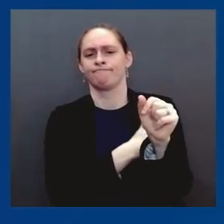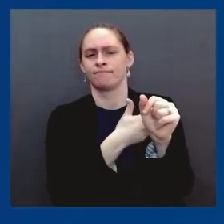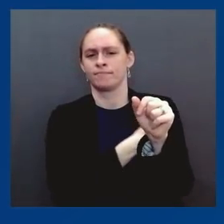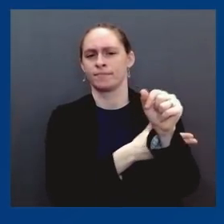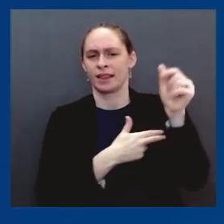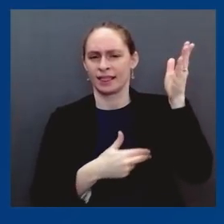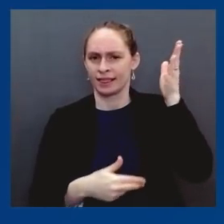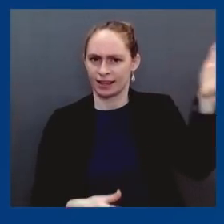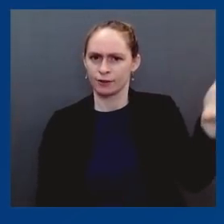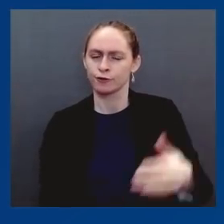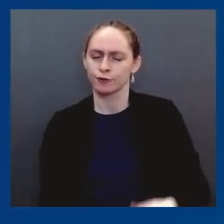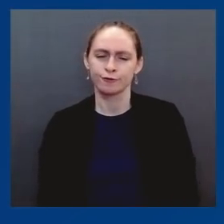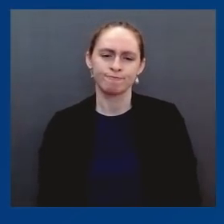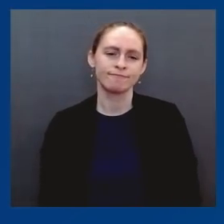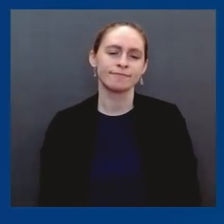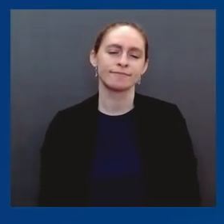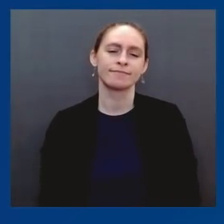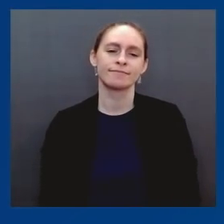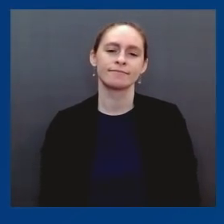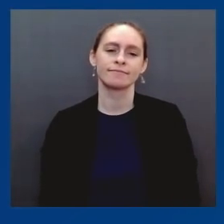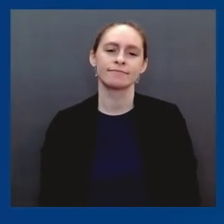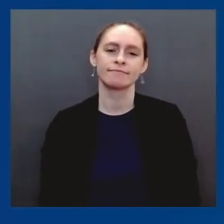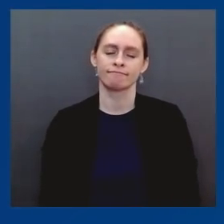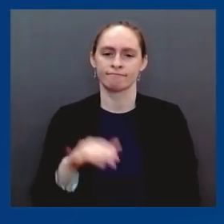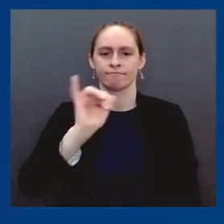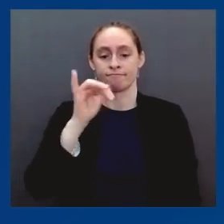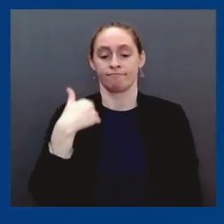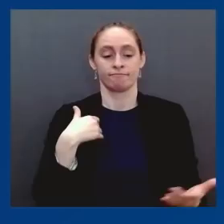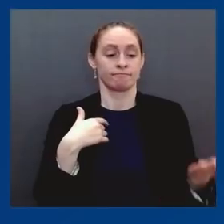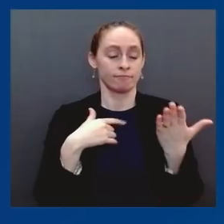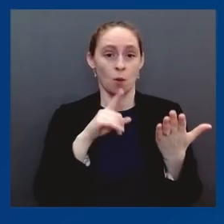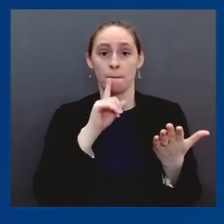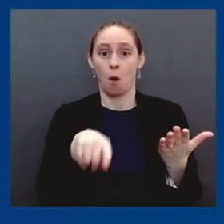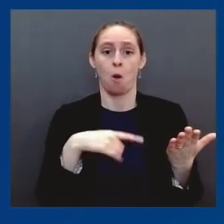COVID-19 hospital admissions from the Omicron wave